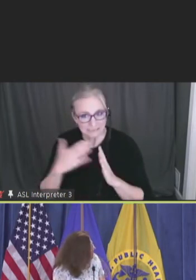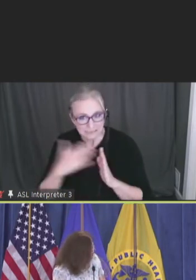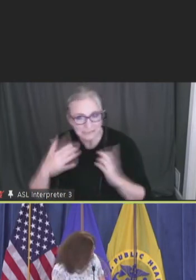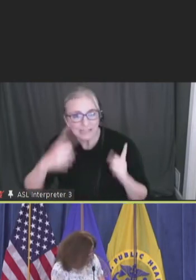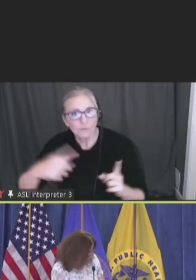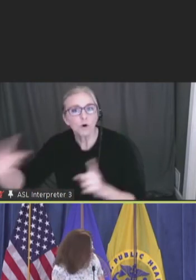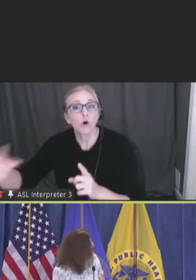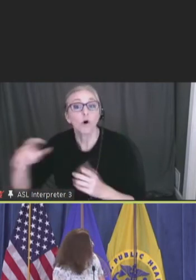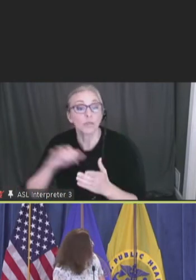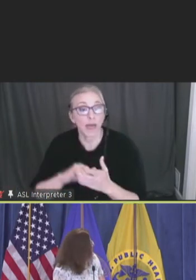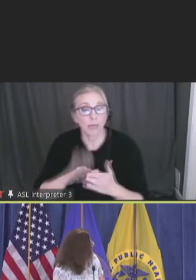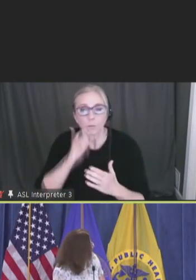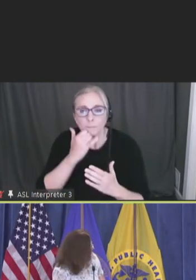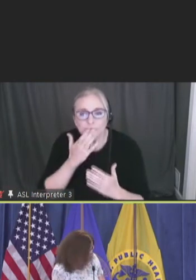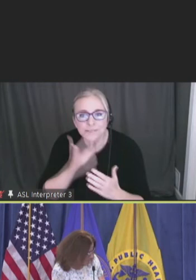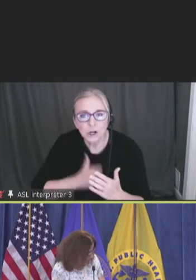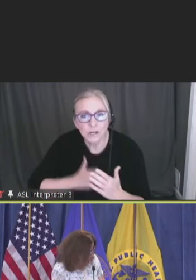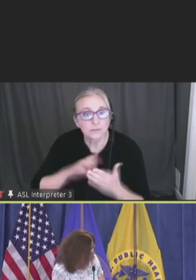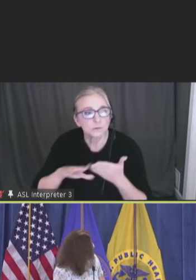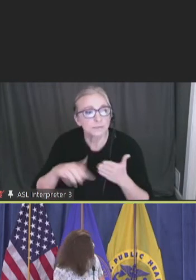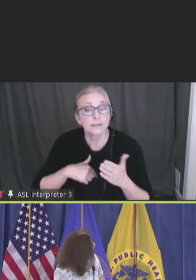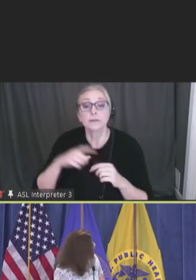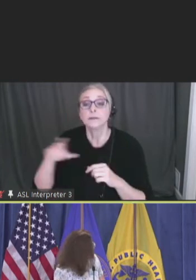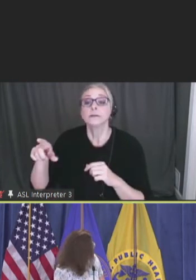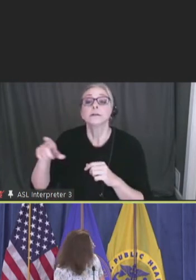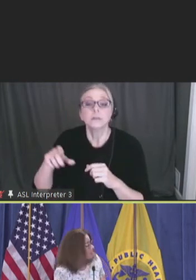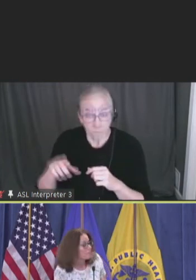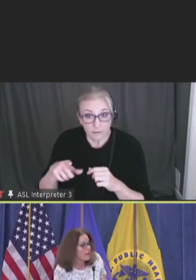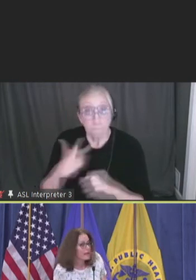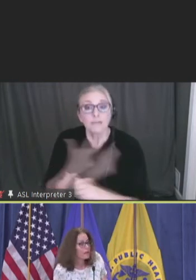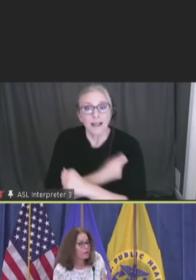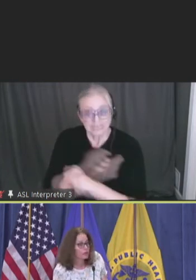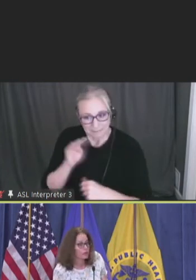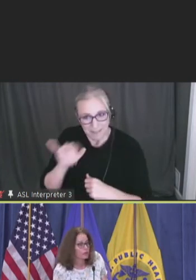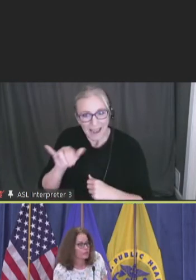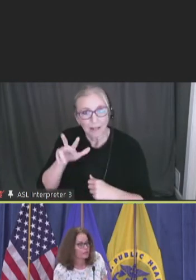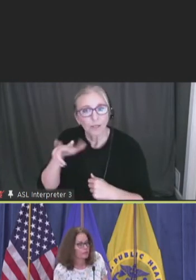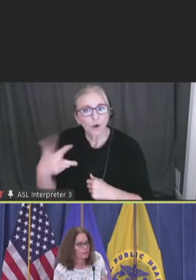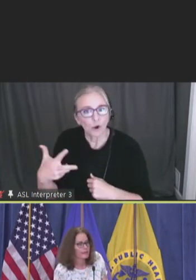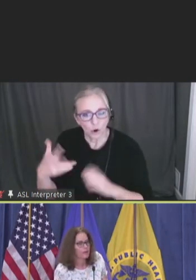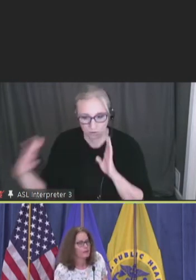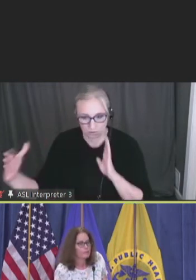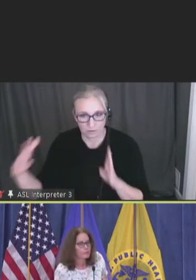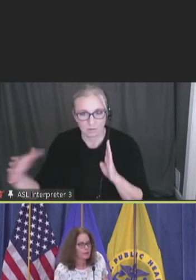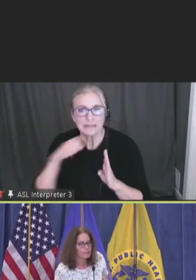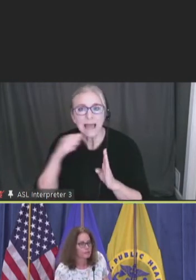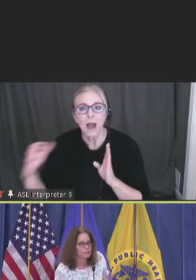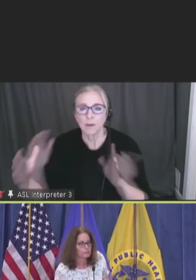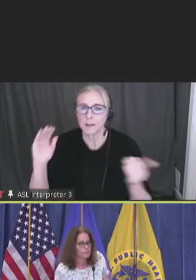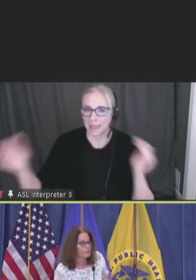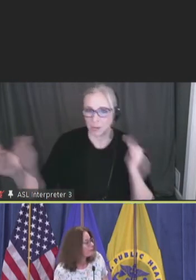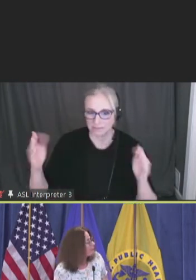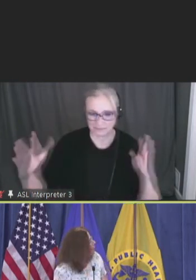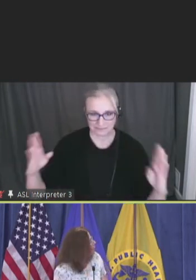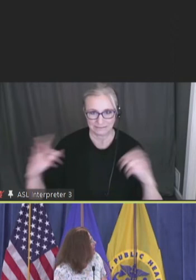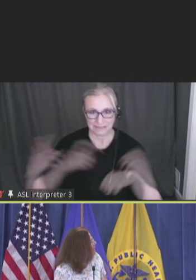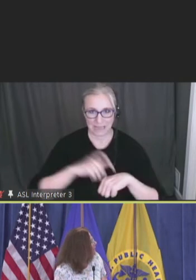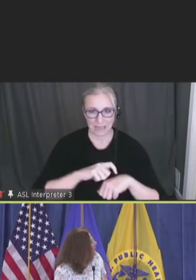excuse me -- had been vaccinated on May 3rd. And so, they were now in the comparison interval of 22 to 42 days.